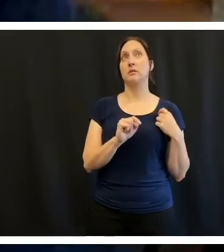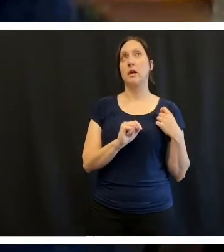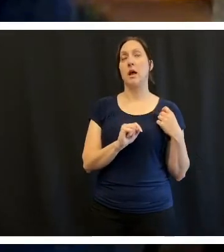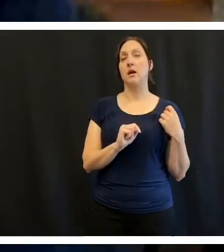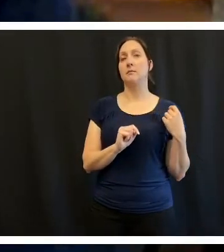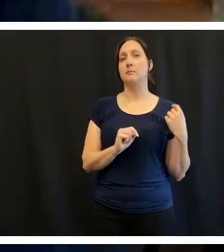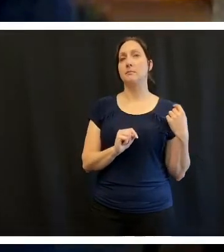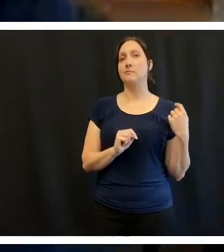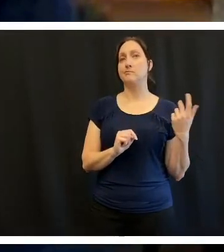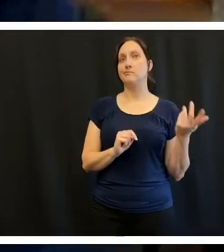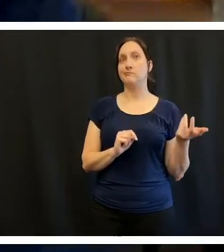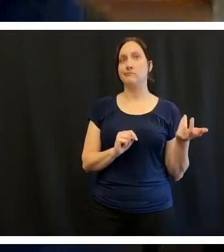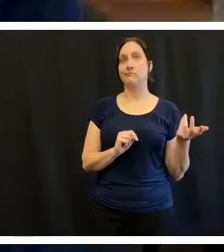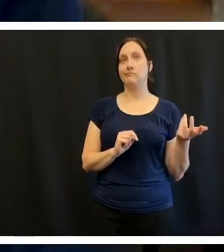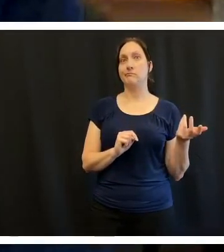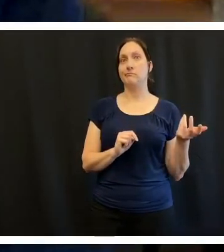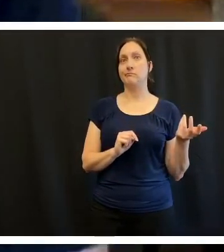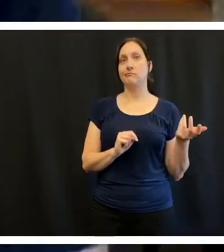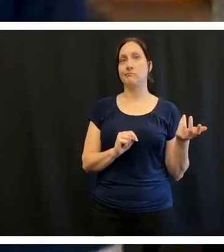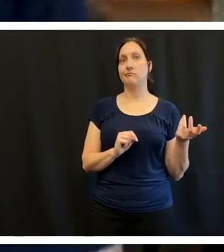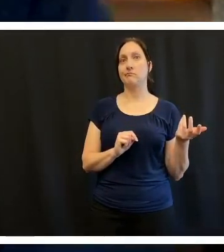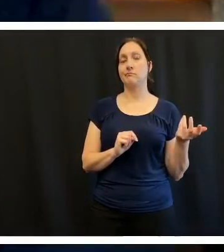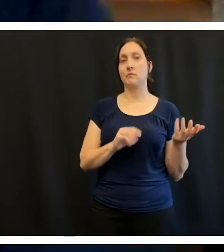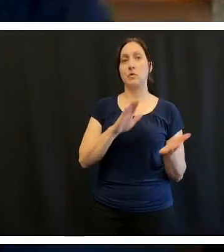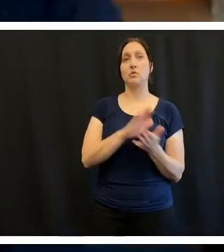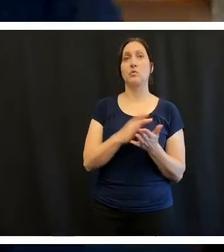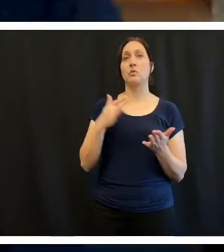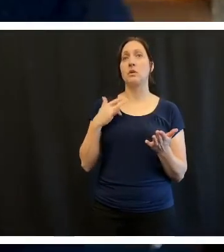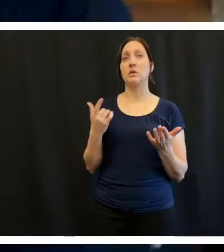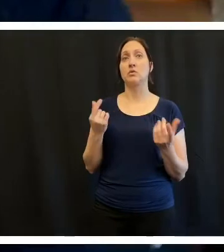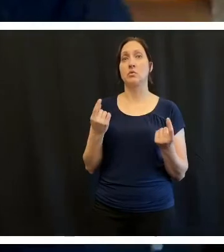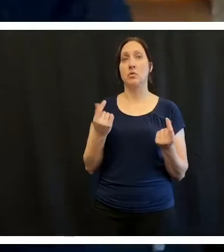There's a number of things that the schools are doing to try to reach out to the students' holistic needs.